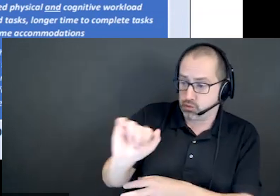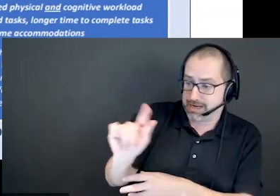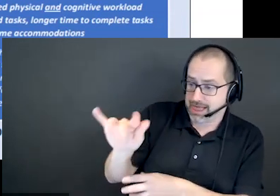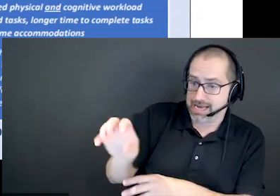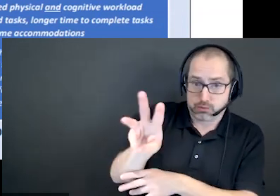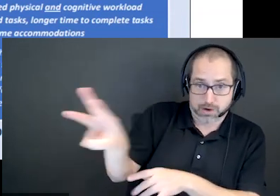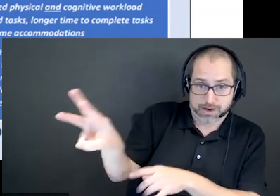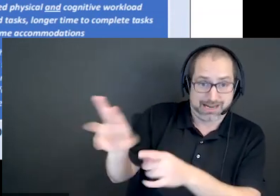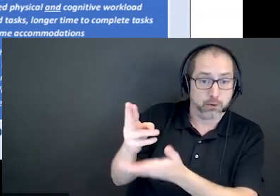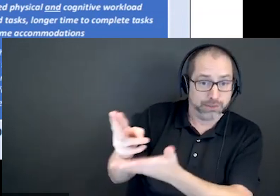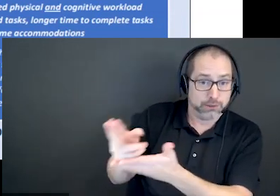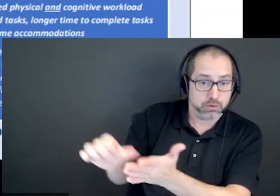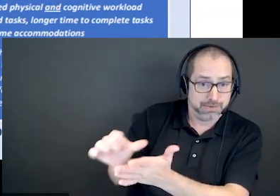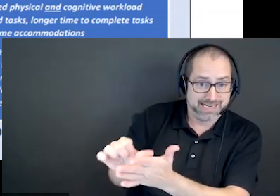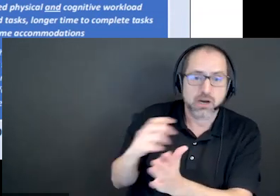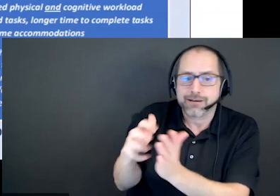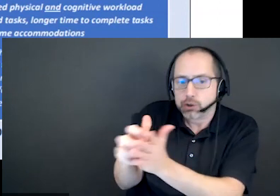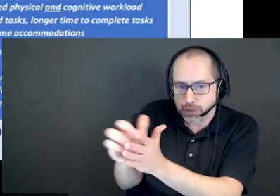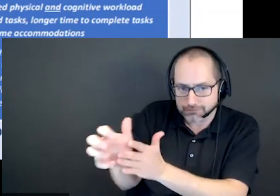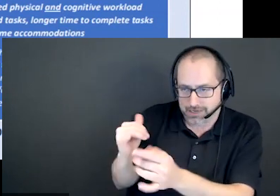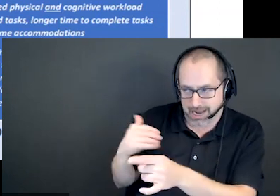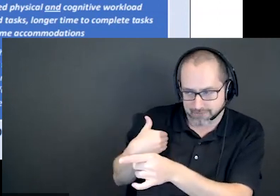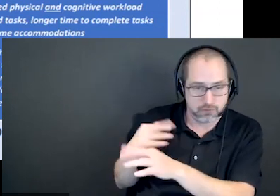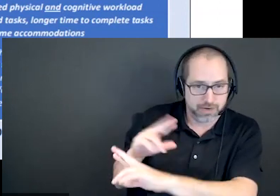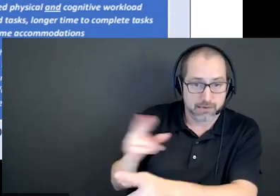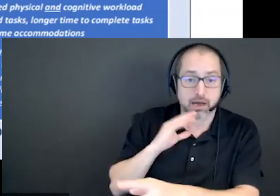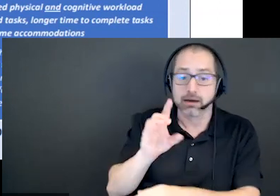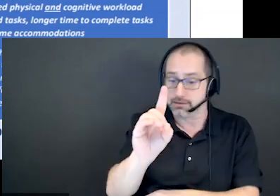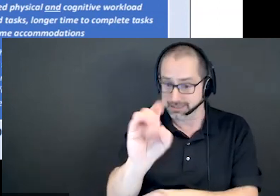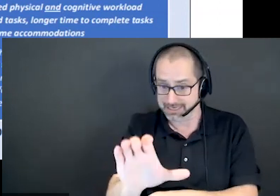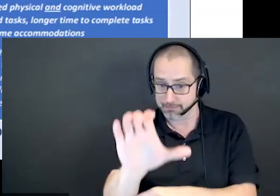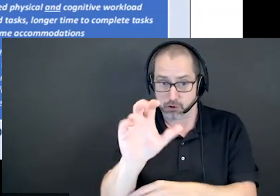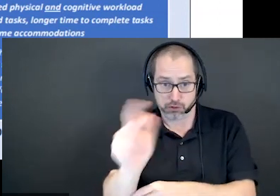is currently available but by December 3rd we should be having the finalized version.